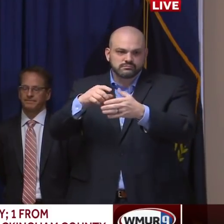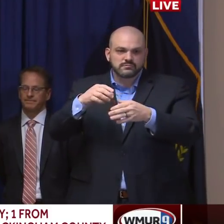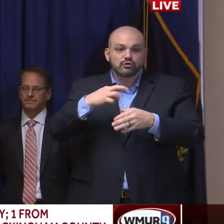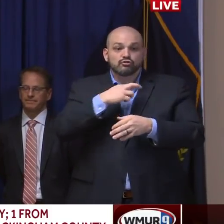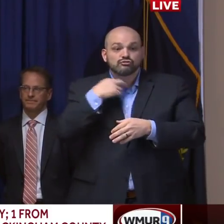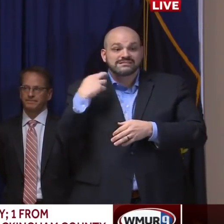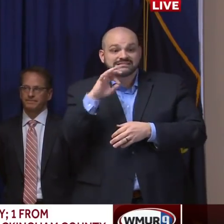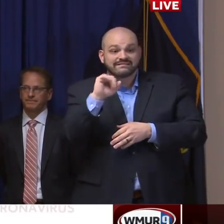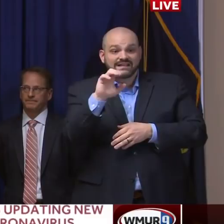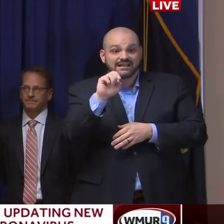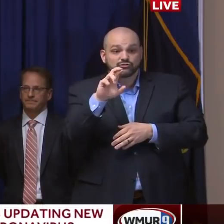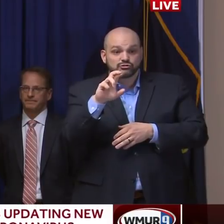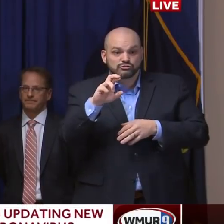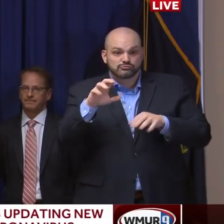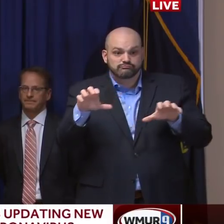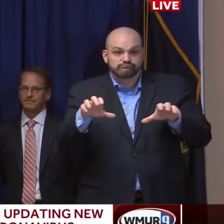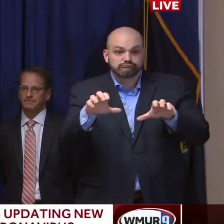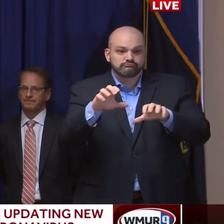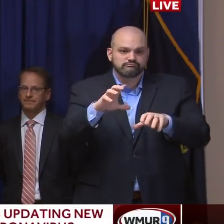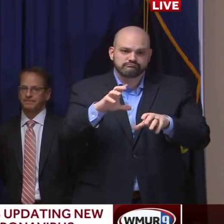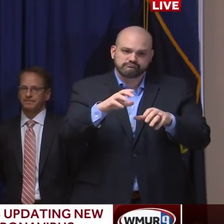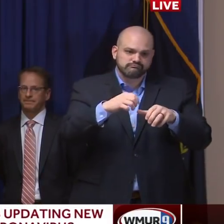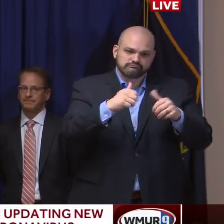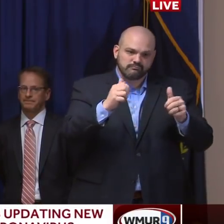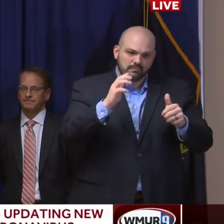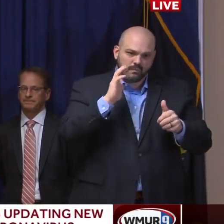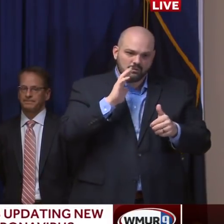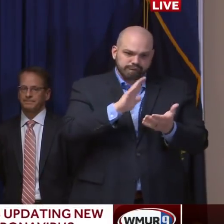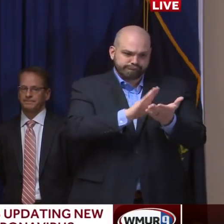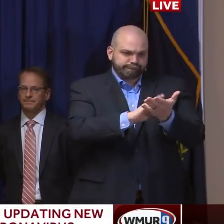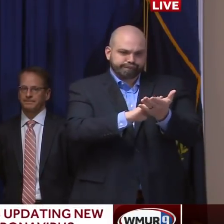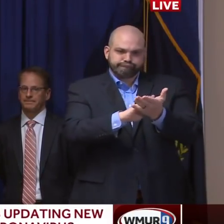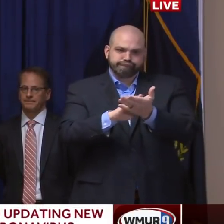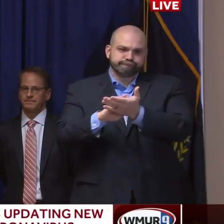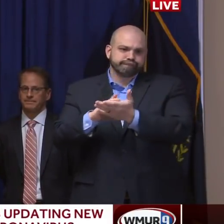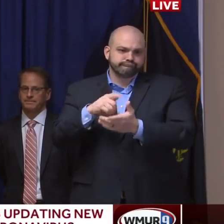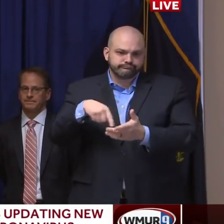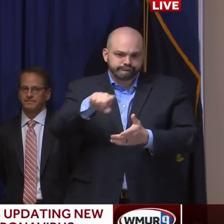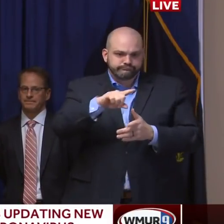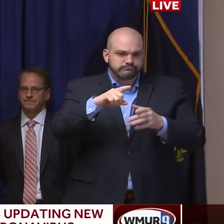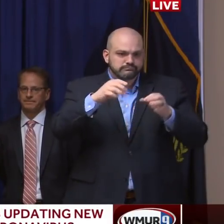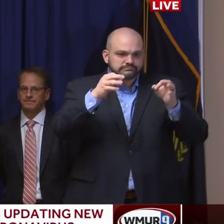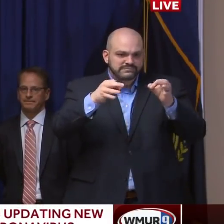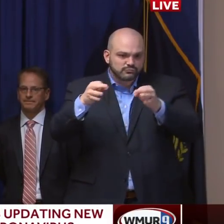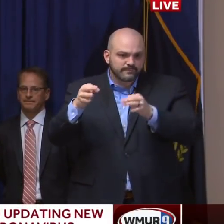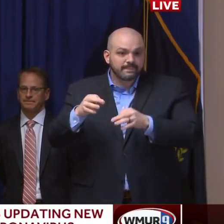THEY ARE MAKING GOOD DECISIONS BASED ON THEIR CONSTITUENCIES AND THE RISK FACTORS FOR THOSE INDIVIDUAL EVENTS.